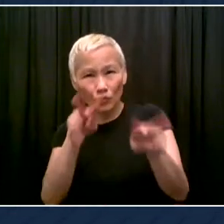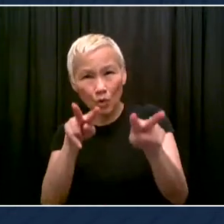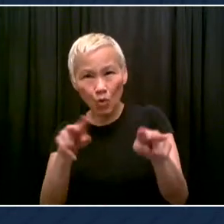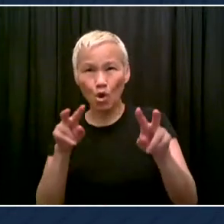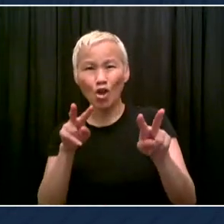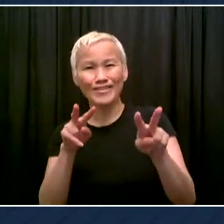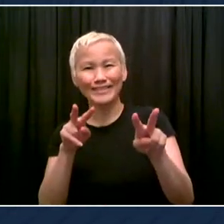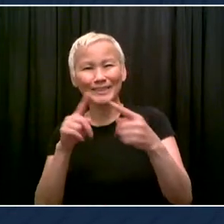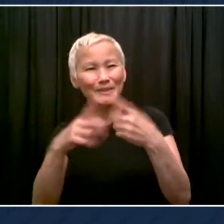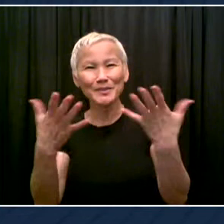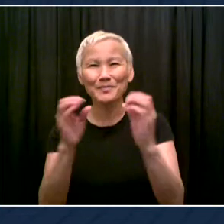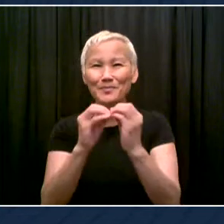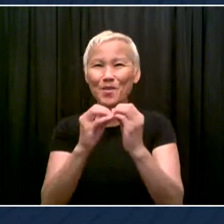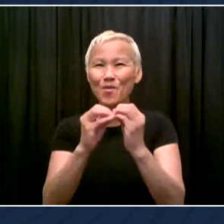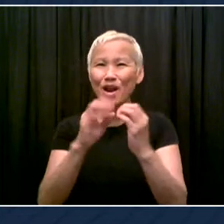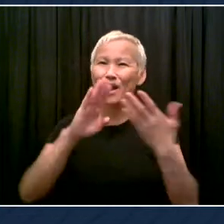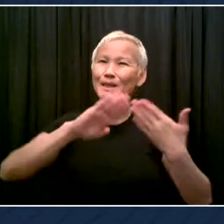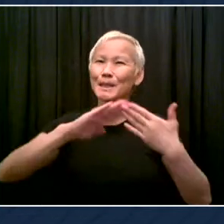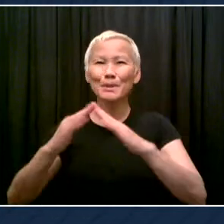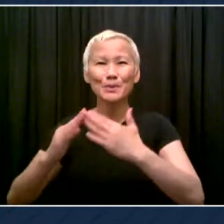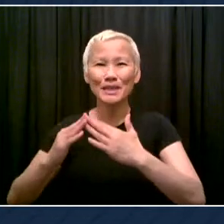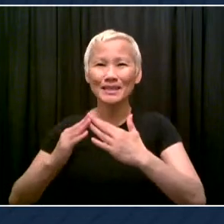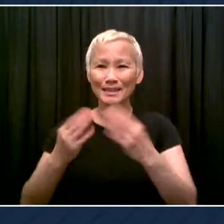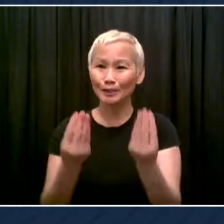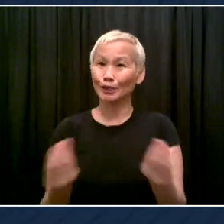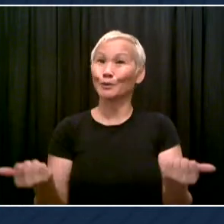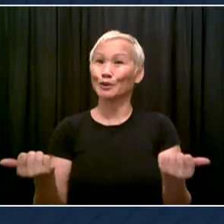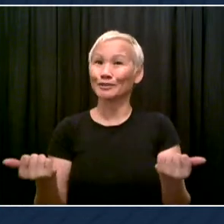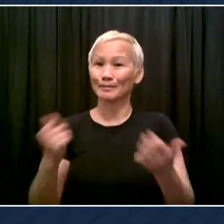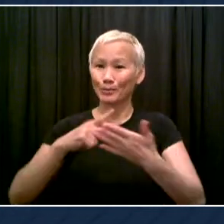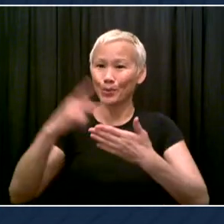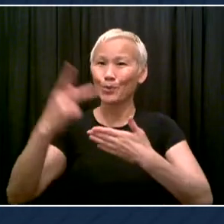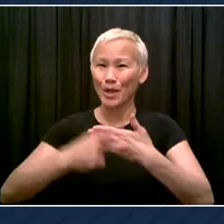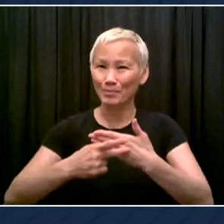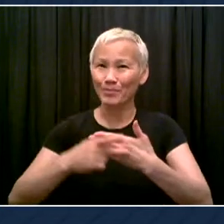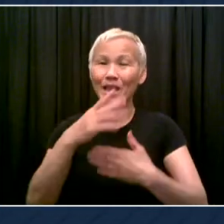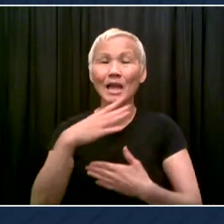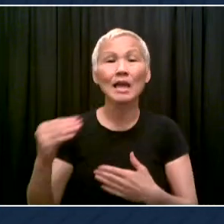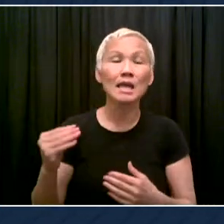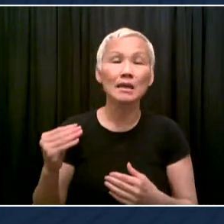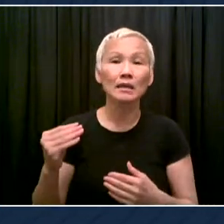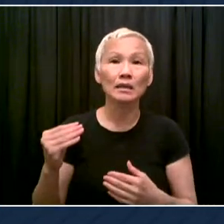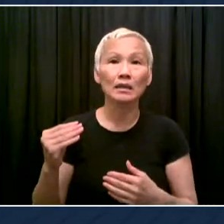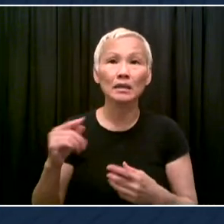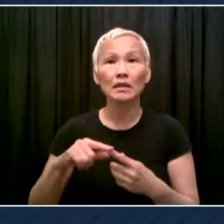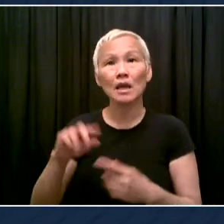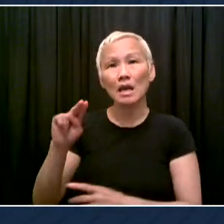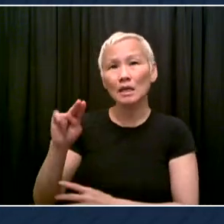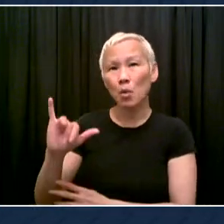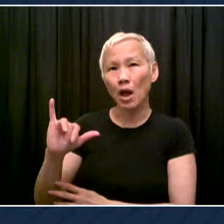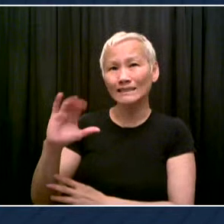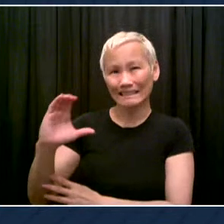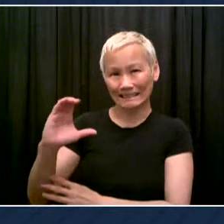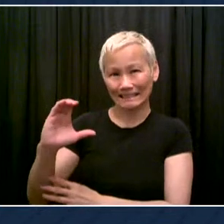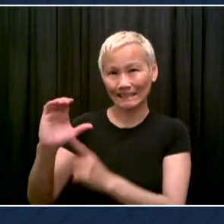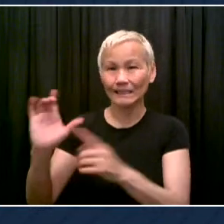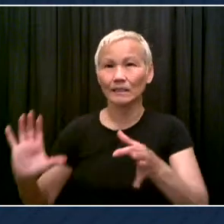TO SEE THE POSITIVE EFFECT THAT WILL MAKE IN NEW YORK ICTY. WE ARE ALSO LOOKING AT OTHER THINGS BEG IN IMPLEMENTED LIKE